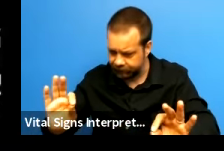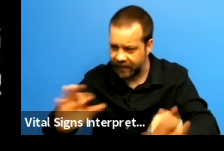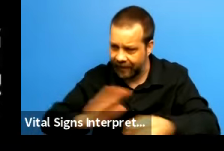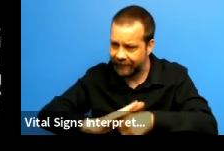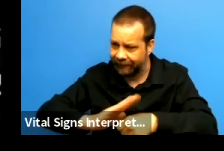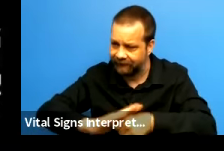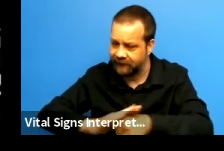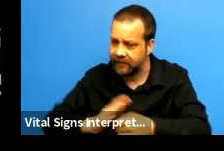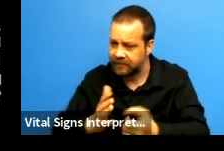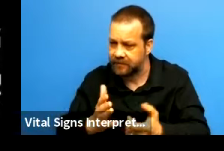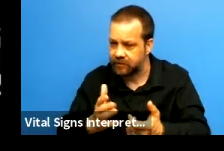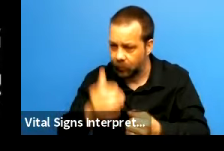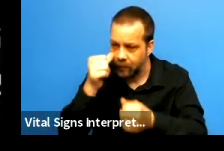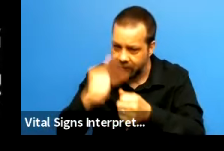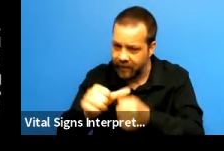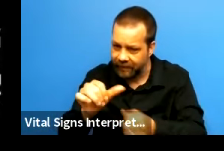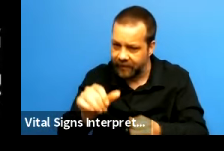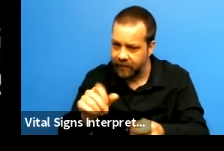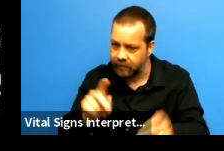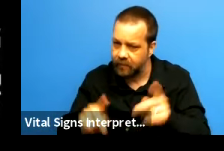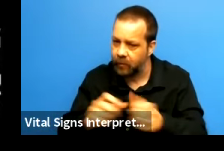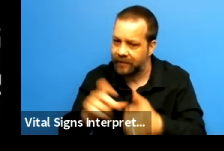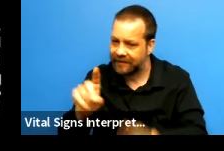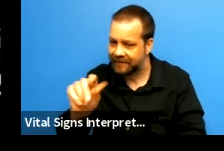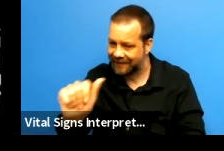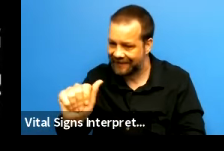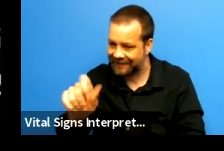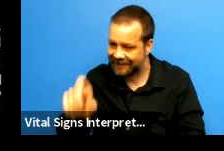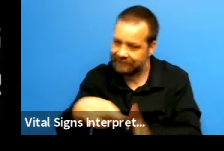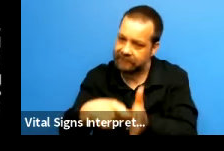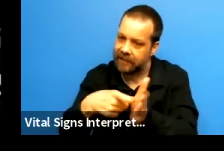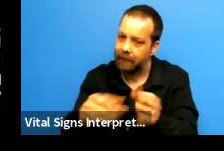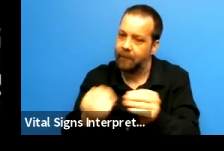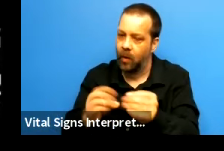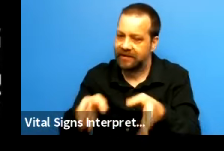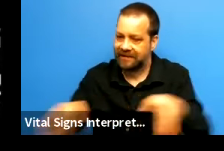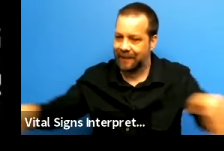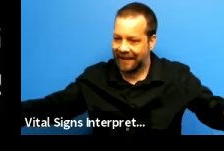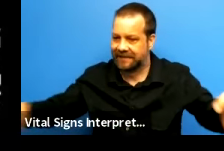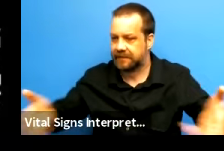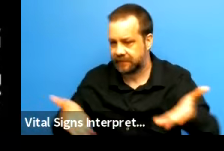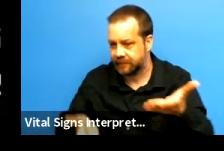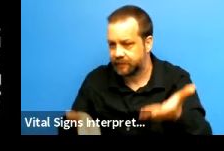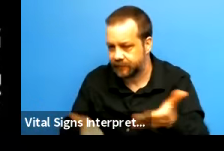So appreciate the mindfulness there. Be careful that people waiting for access to the building